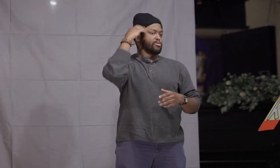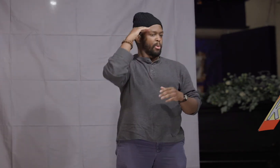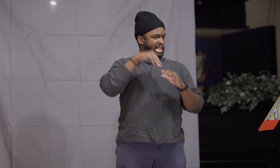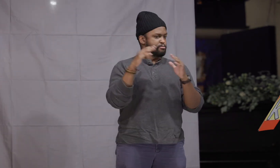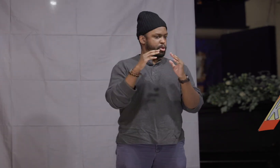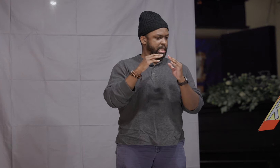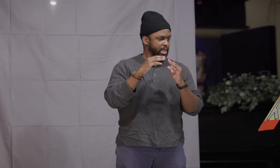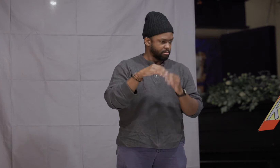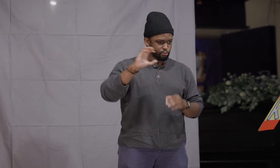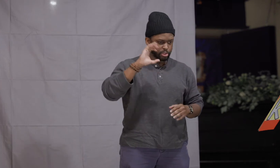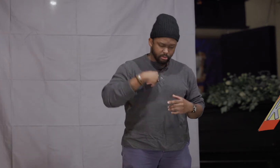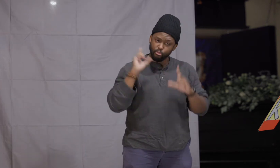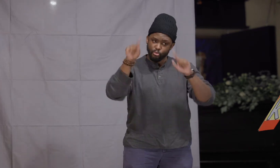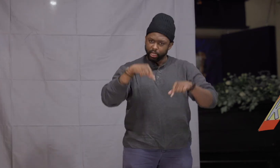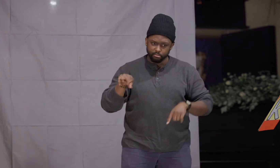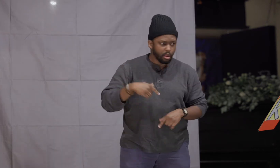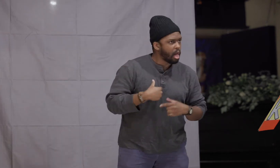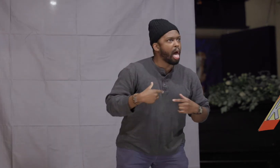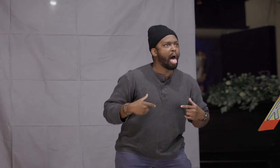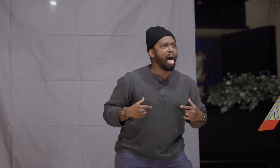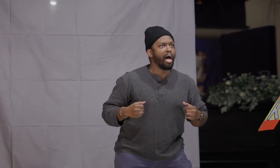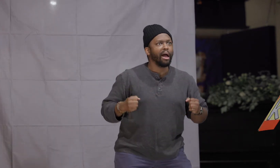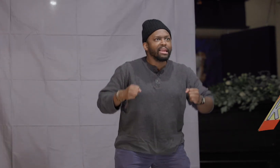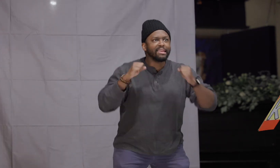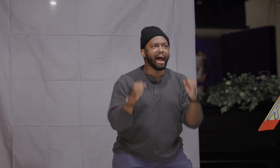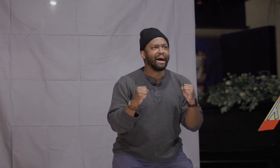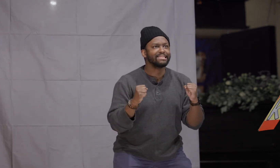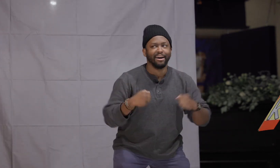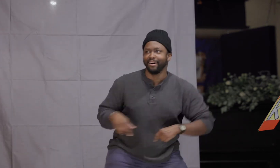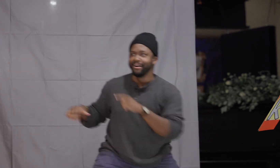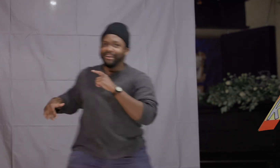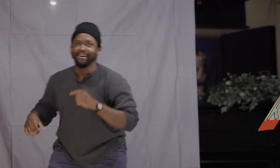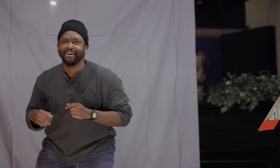When I found out he had a restaurant in Charleston, I knew where I needed to go.